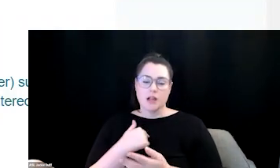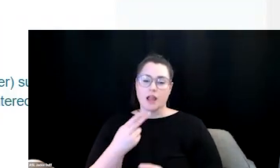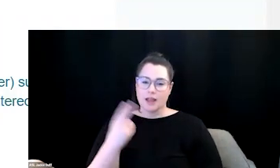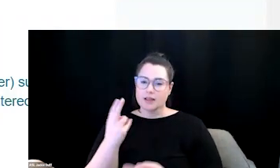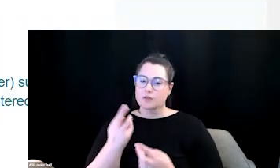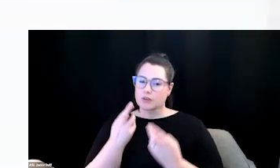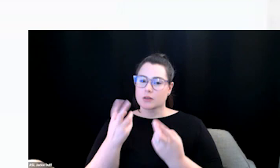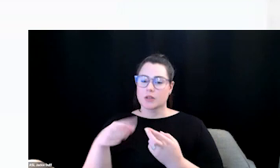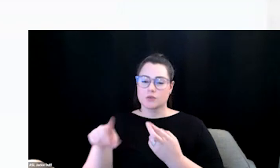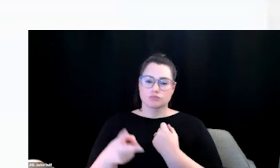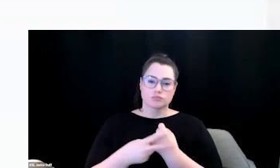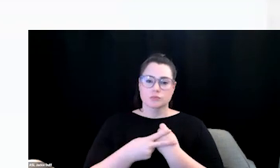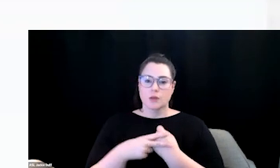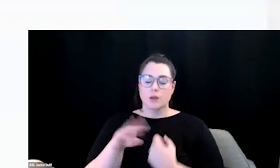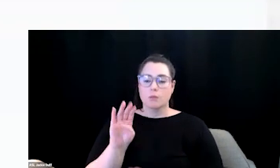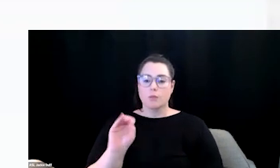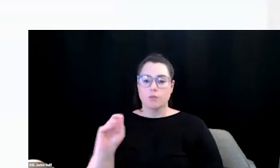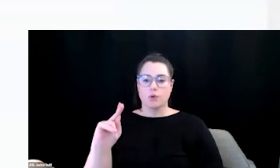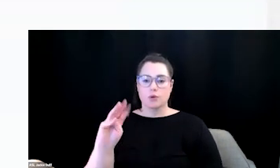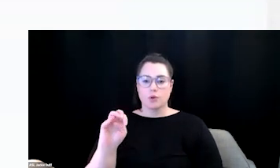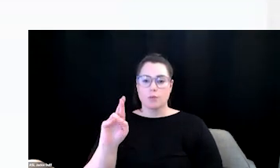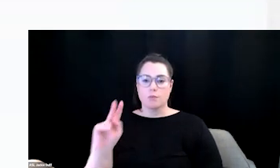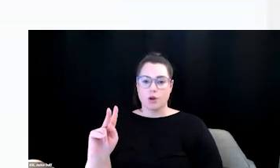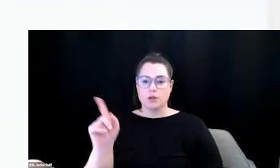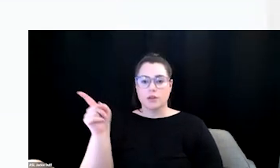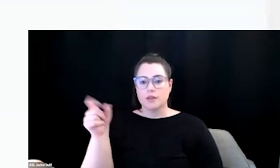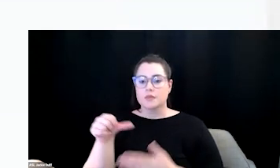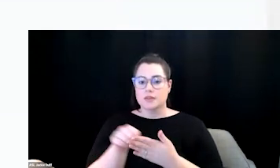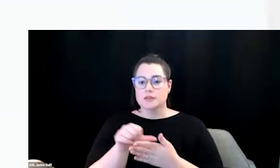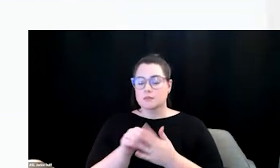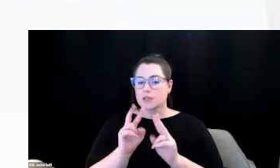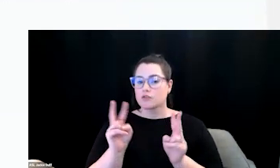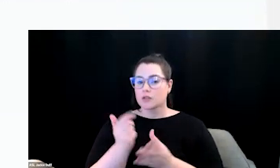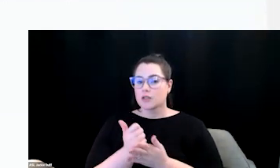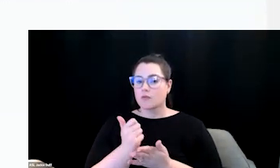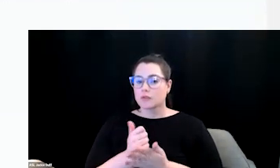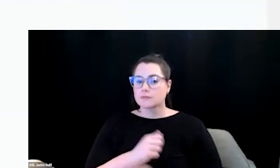This is quite useful. So one thing just because it is here